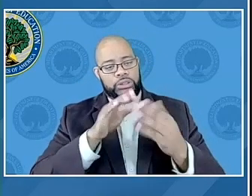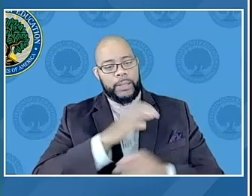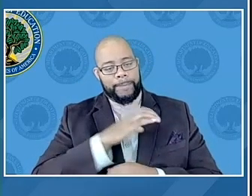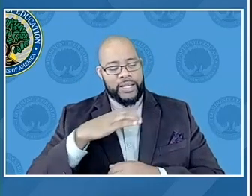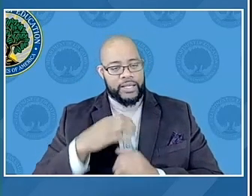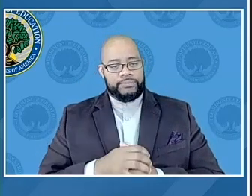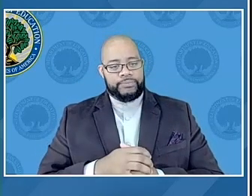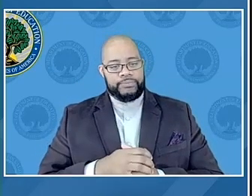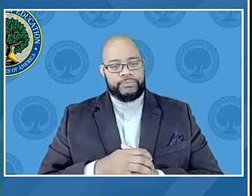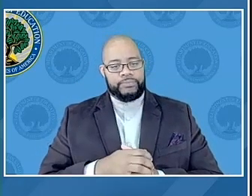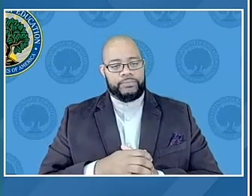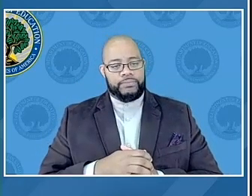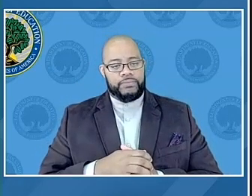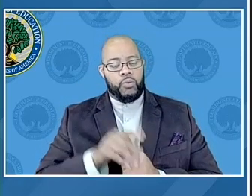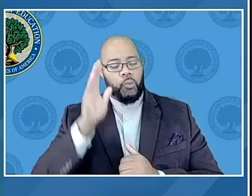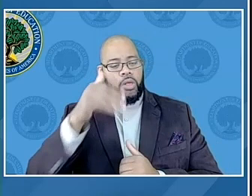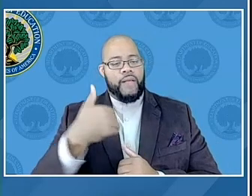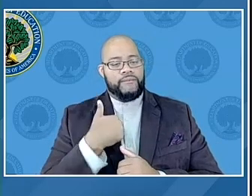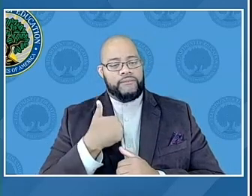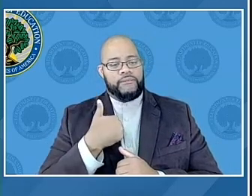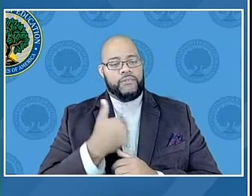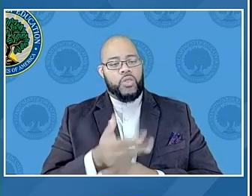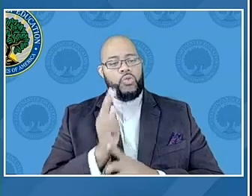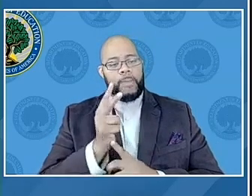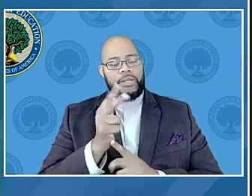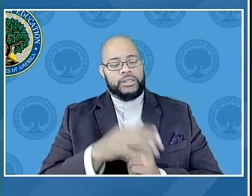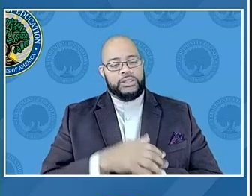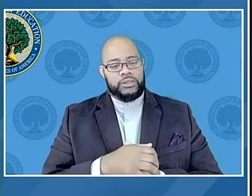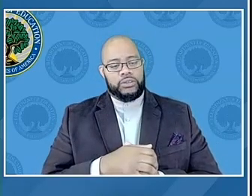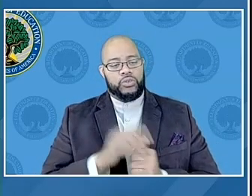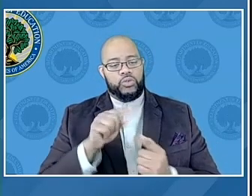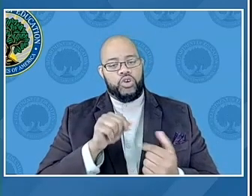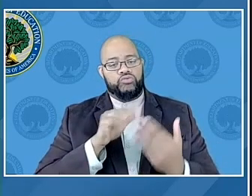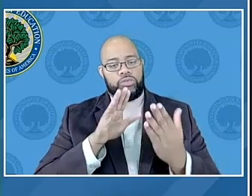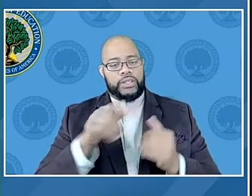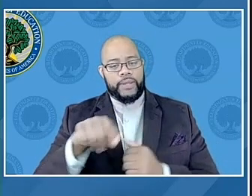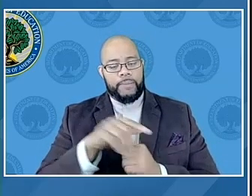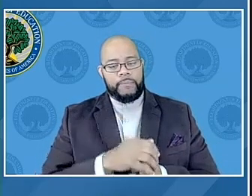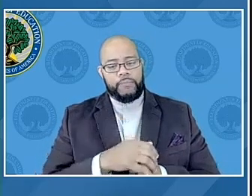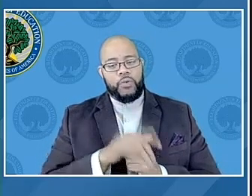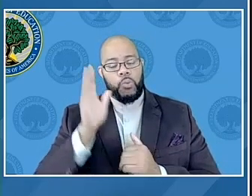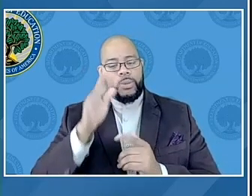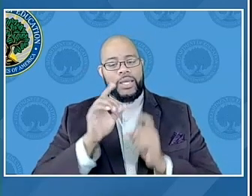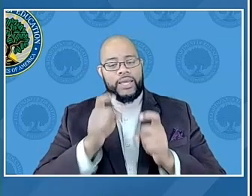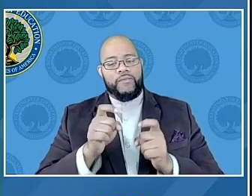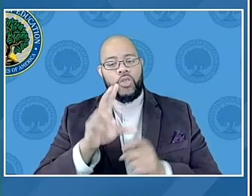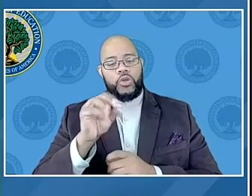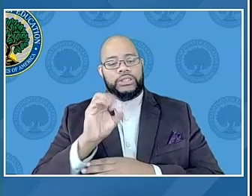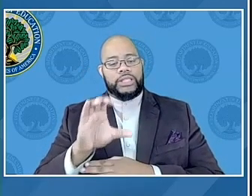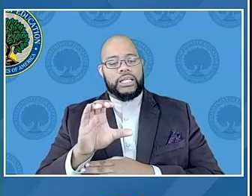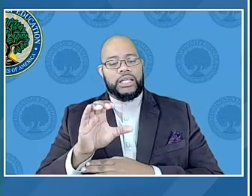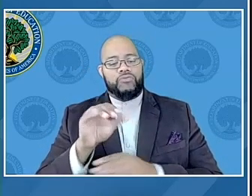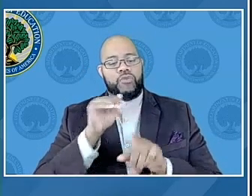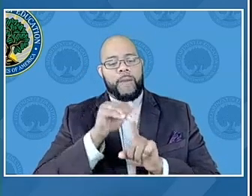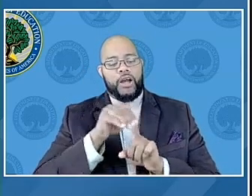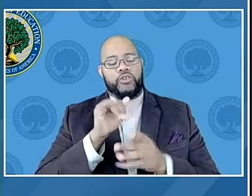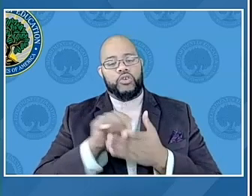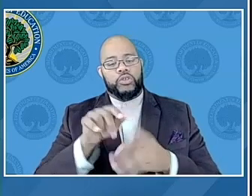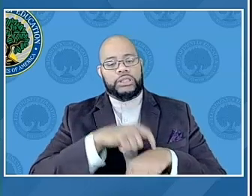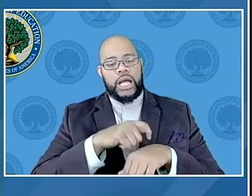You will have three minutes to address them. You will be given a 32nd reminder that your time is about to expire.